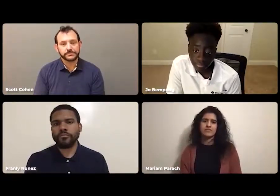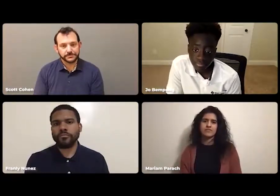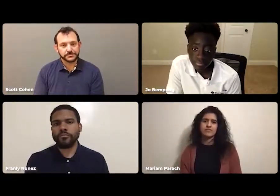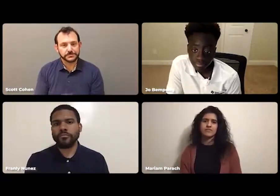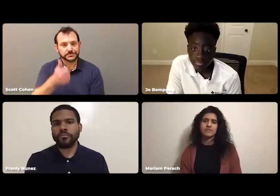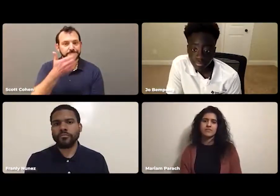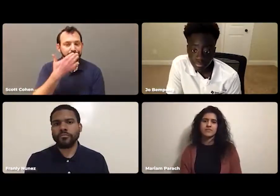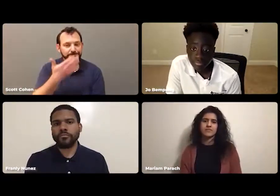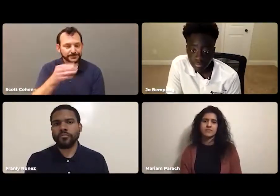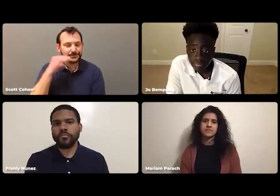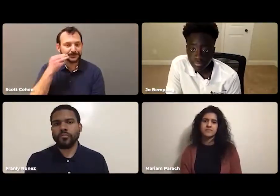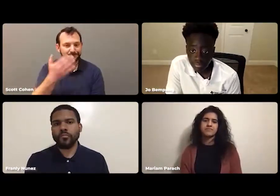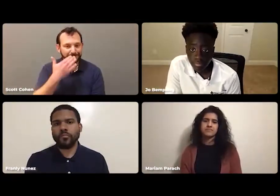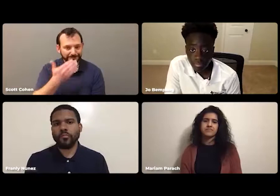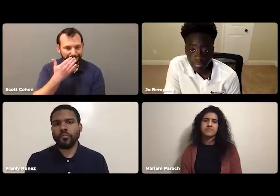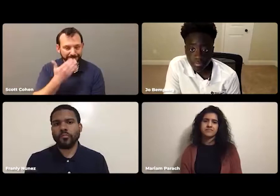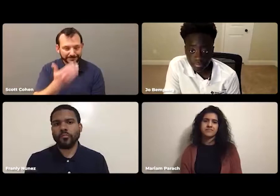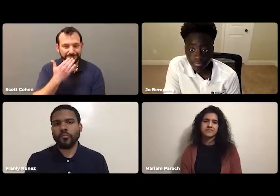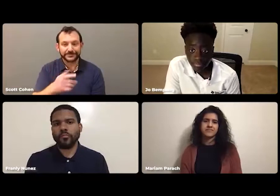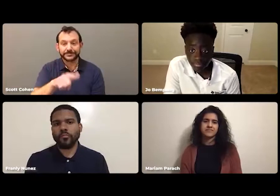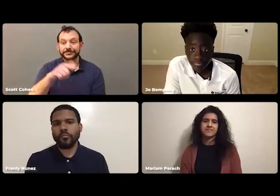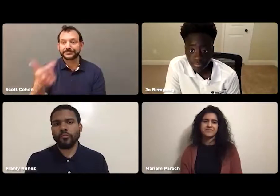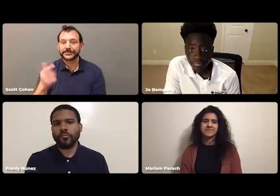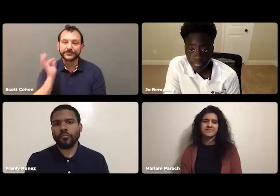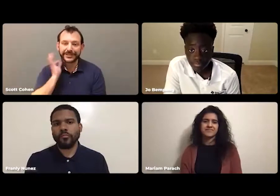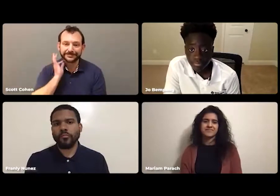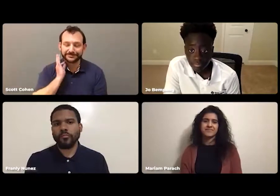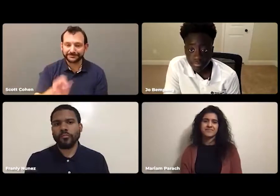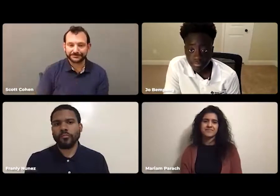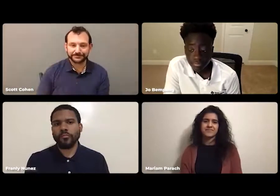Thank you. Franly?